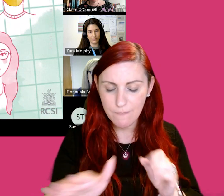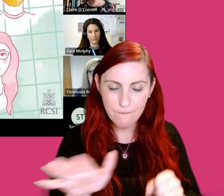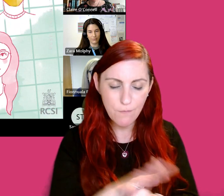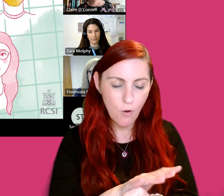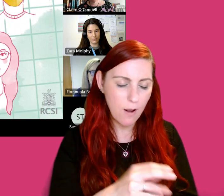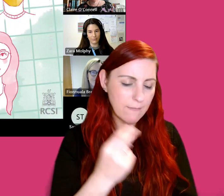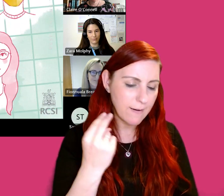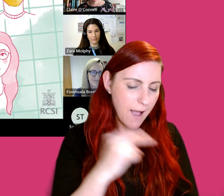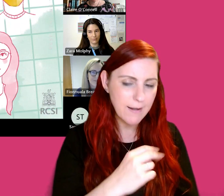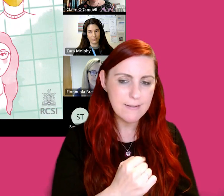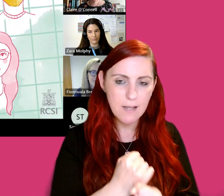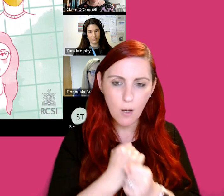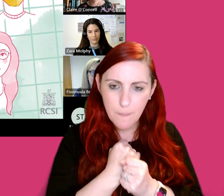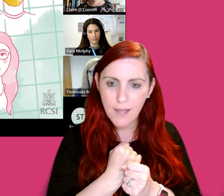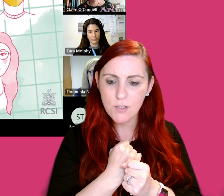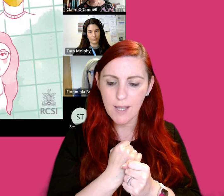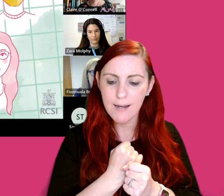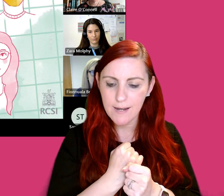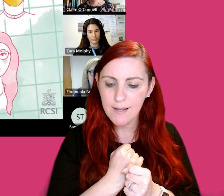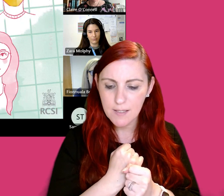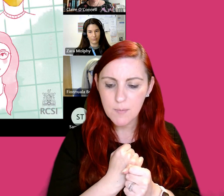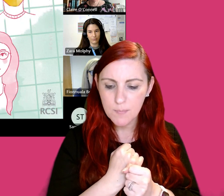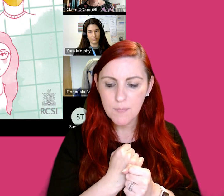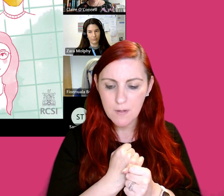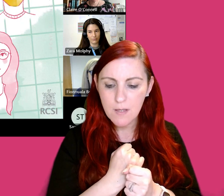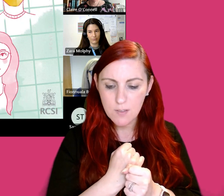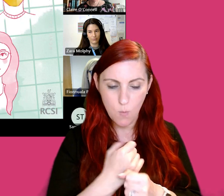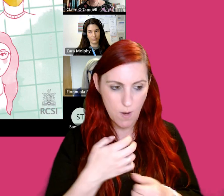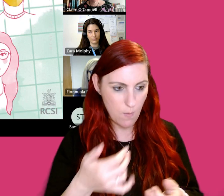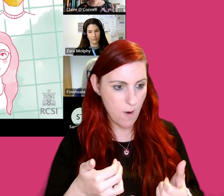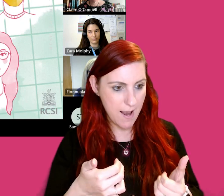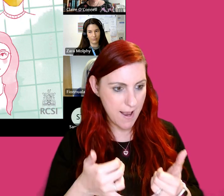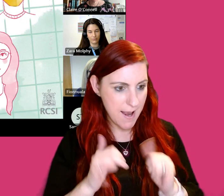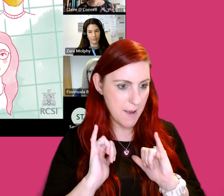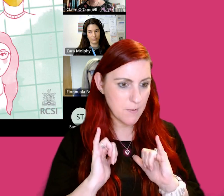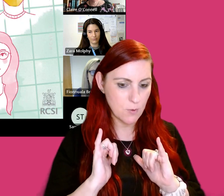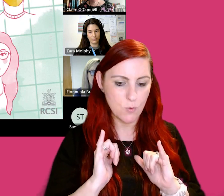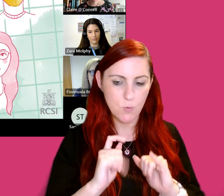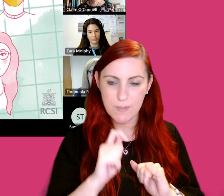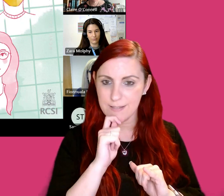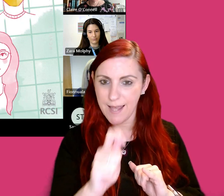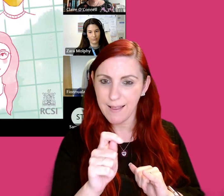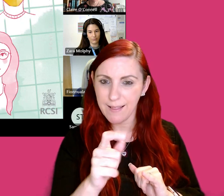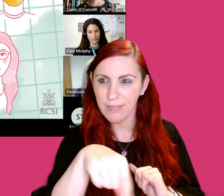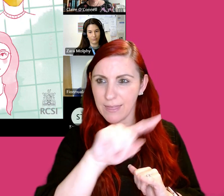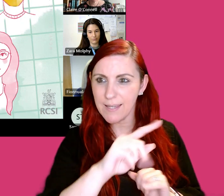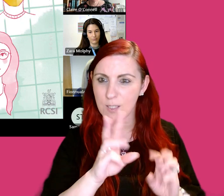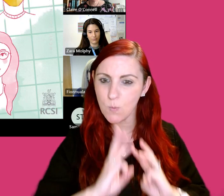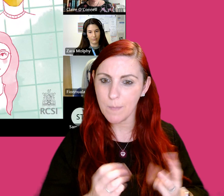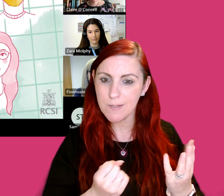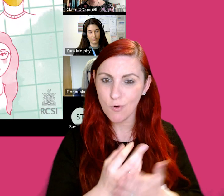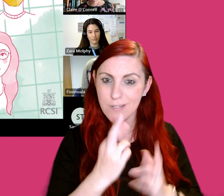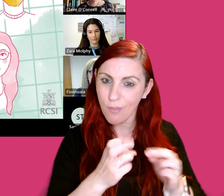compassion um we were able to tell the there this women stories in the right way thanks to her so I